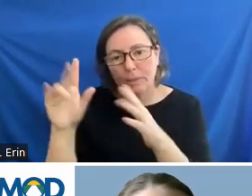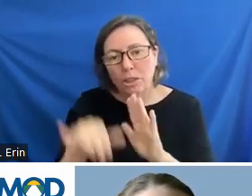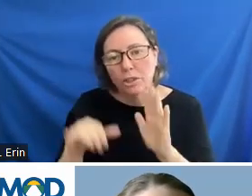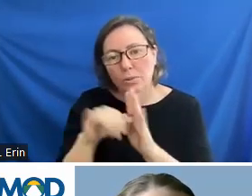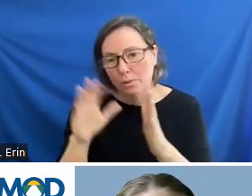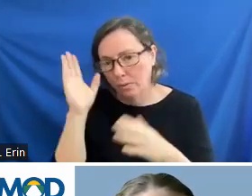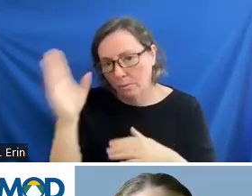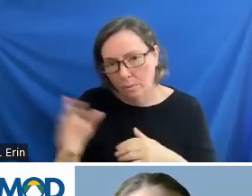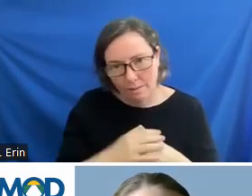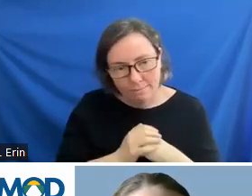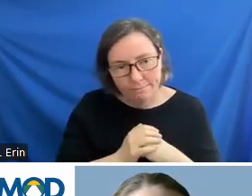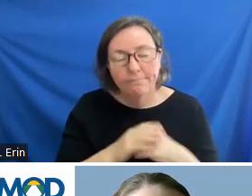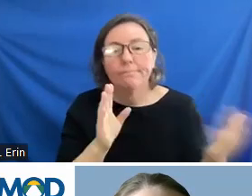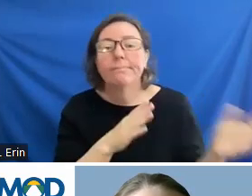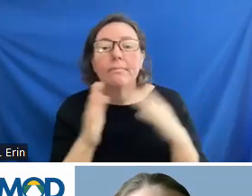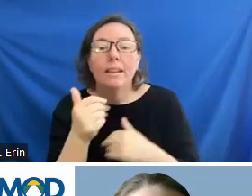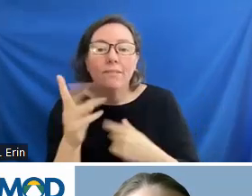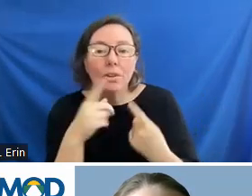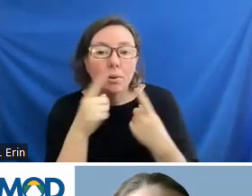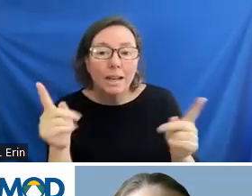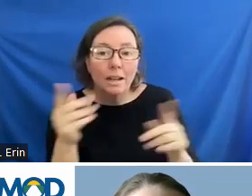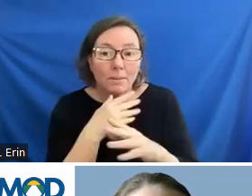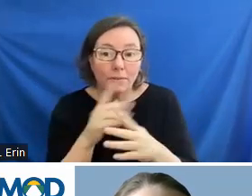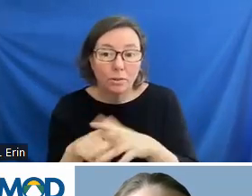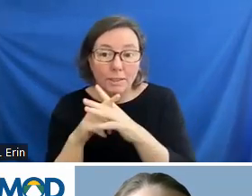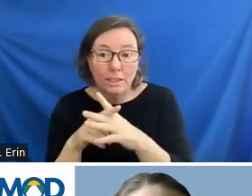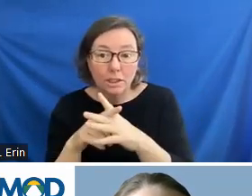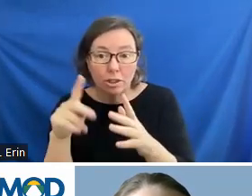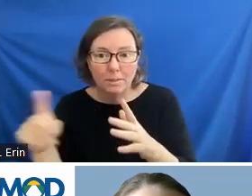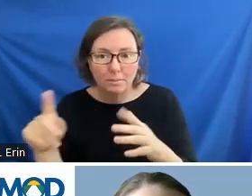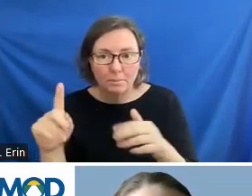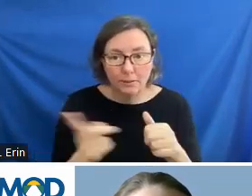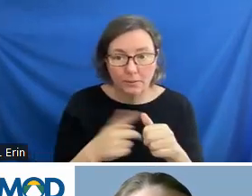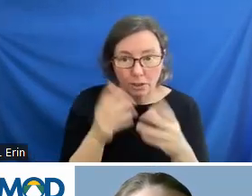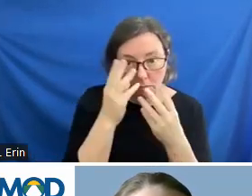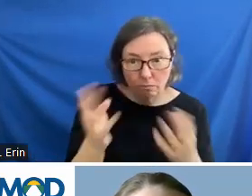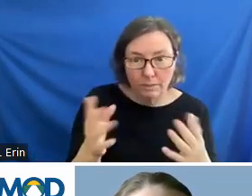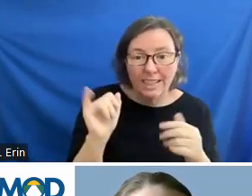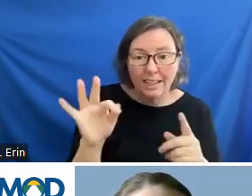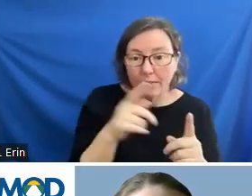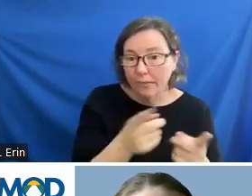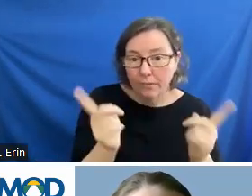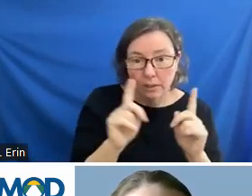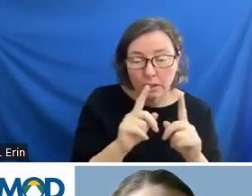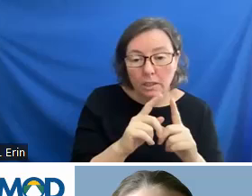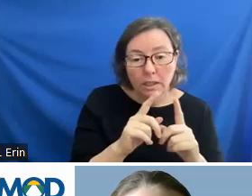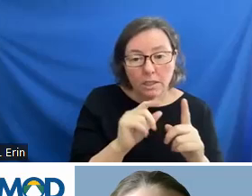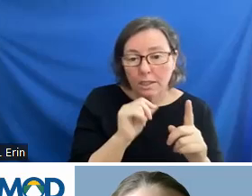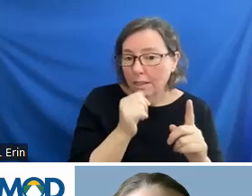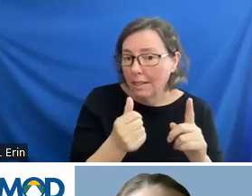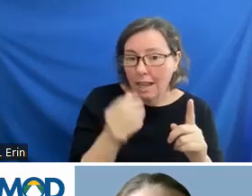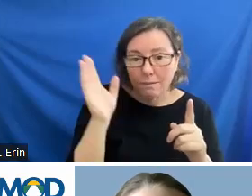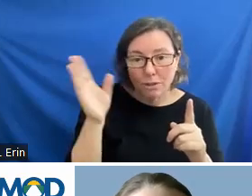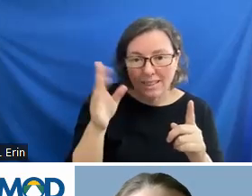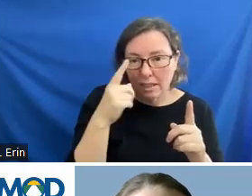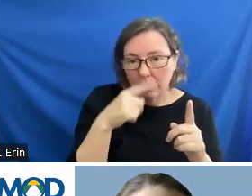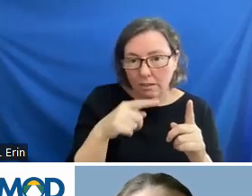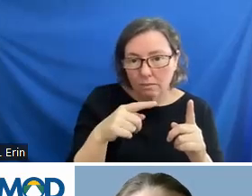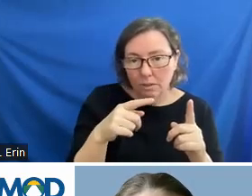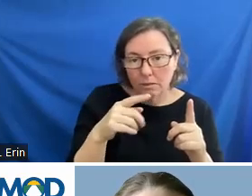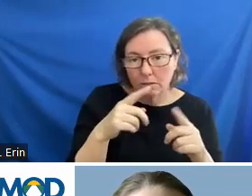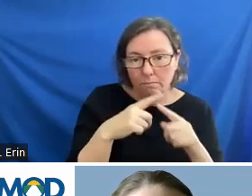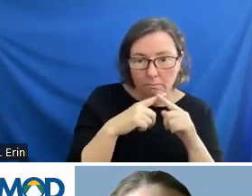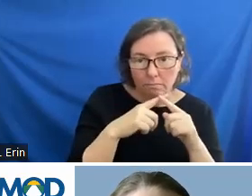A few housekeeping items. If you are not presenting or an ASL interpreter,